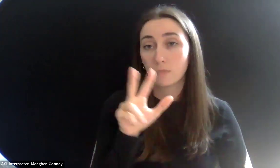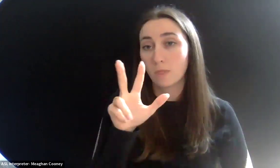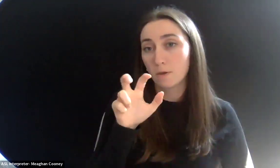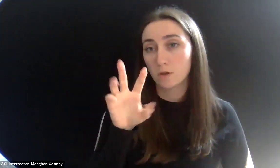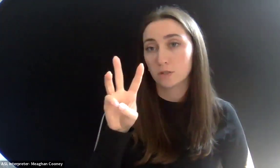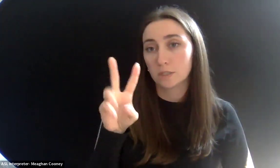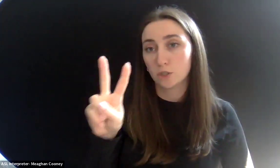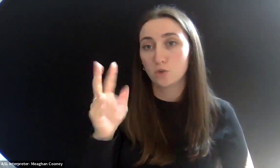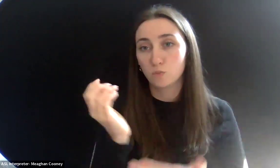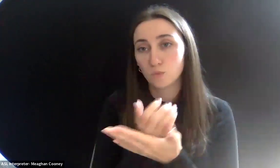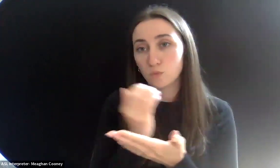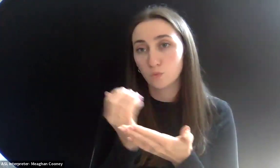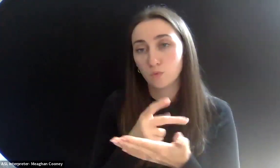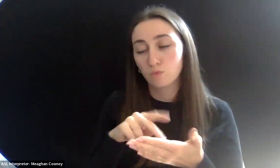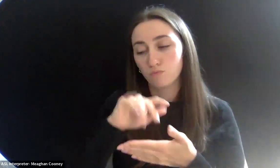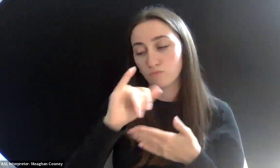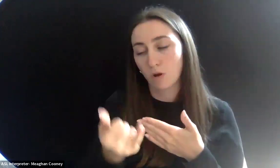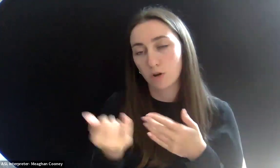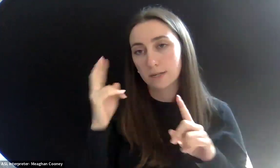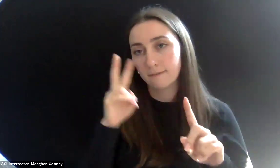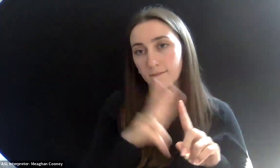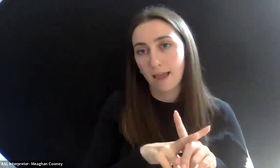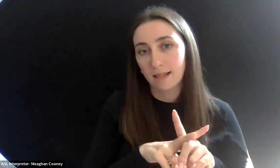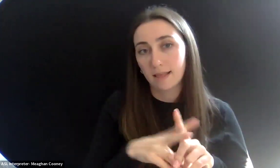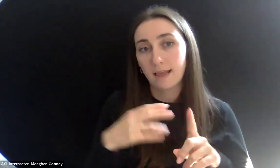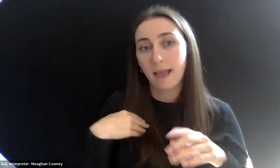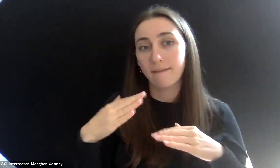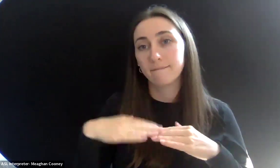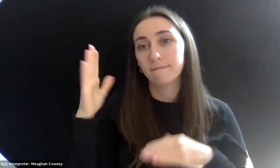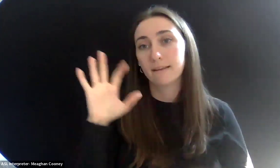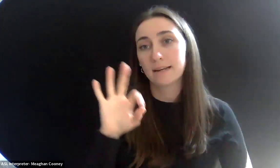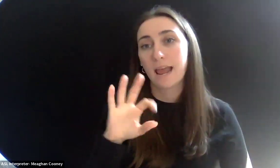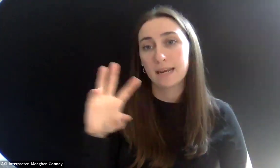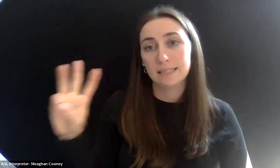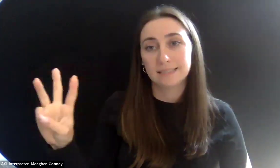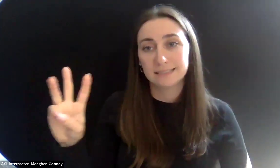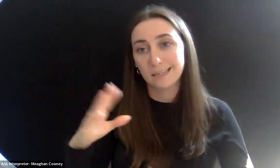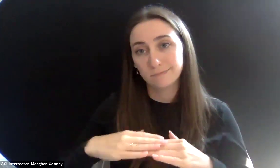filings, about 96 exceeded those mandatory EIR thresholds and